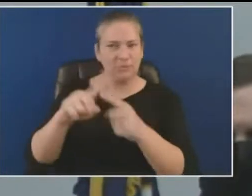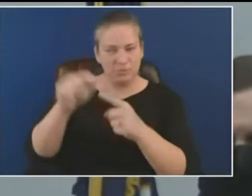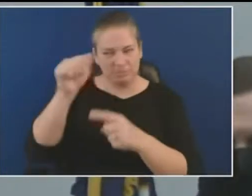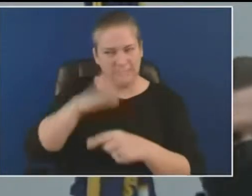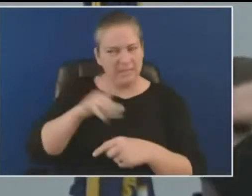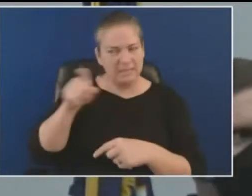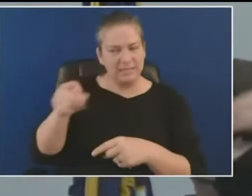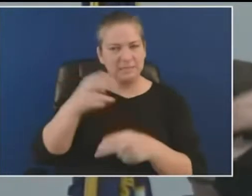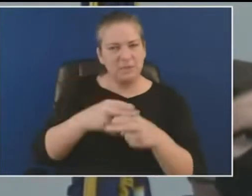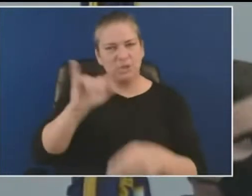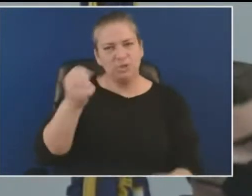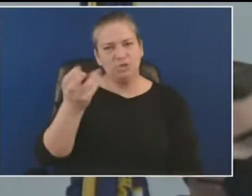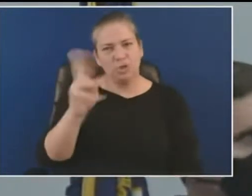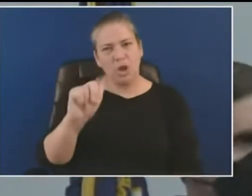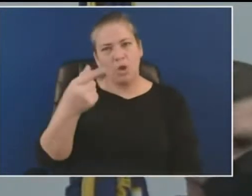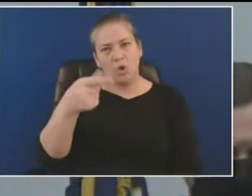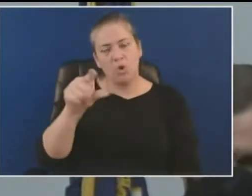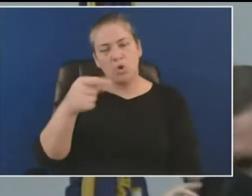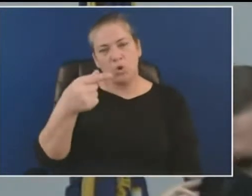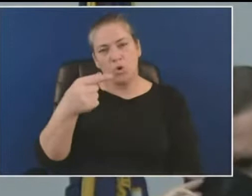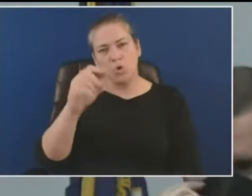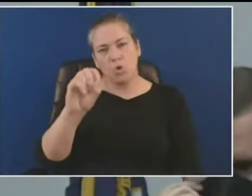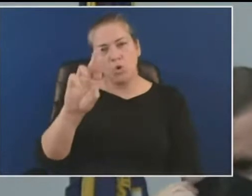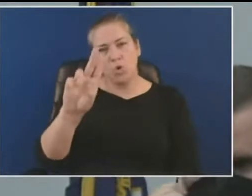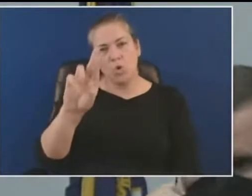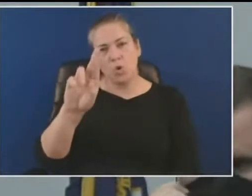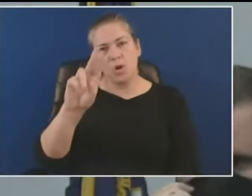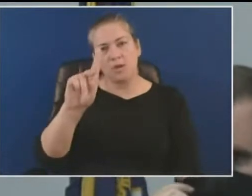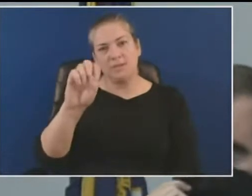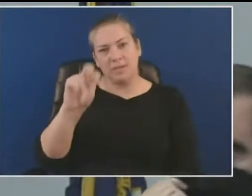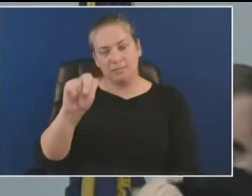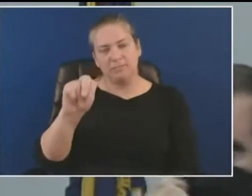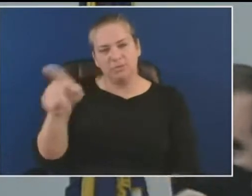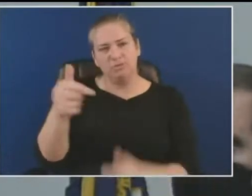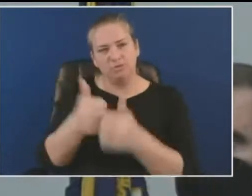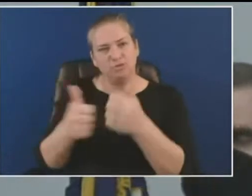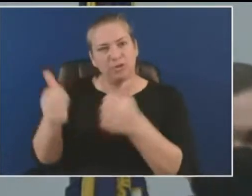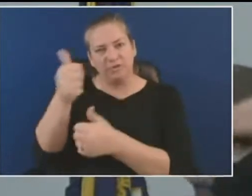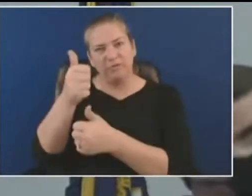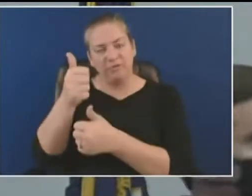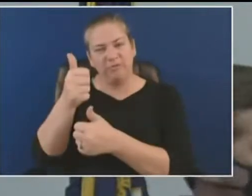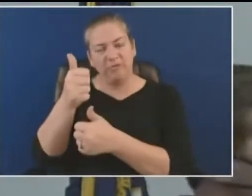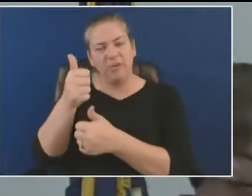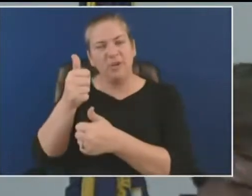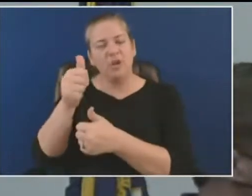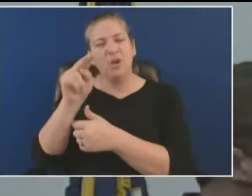who's Chief meteorologist from Louisville. He is here to explain what's